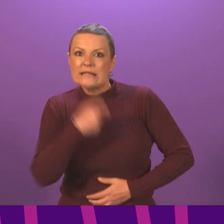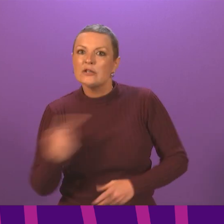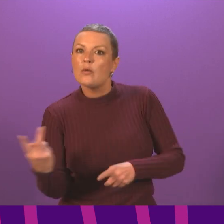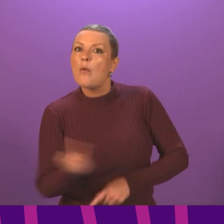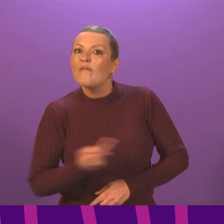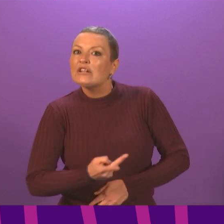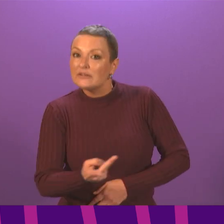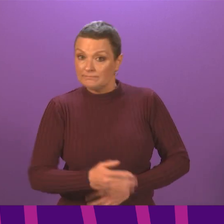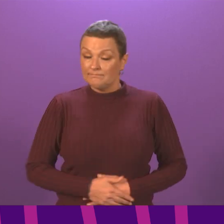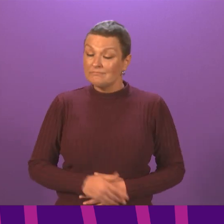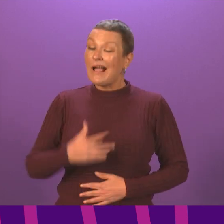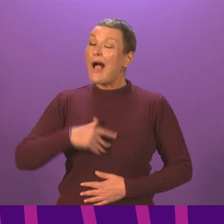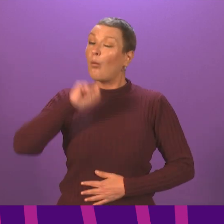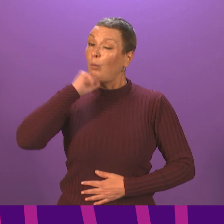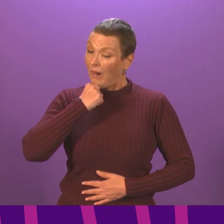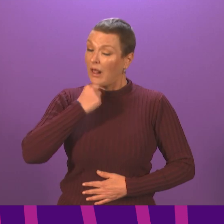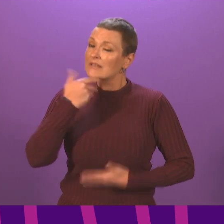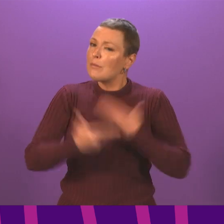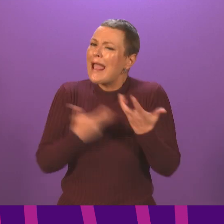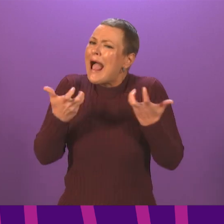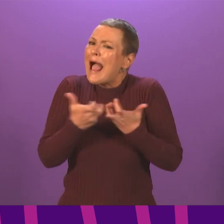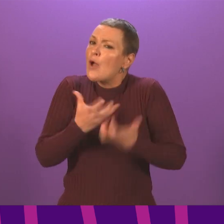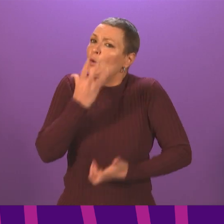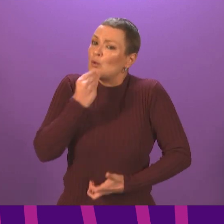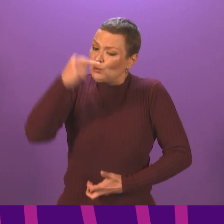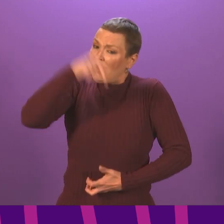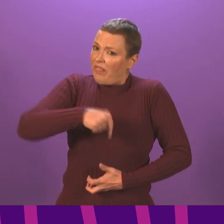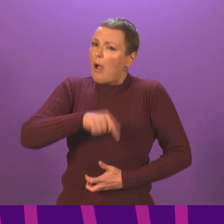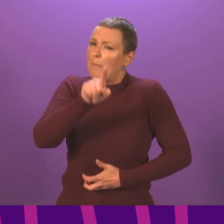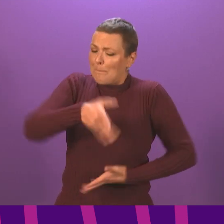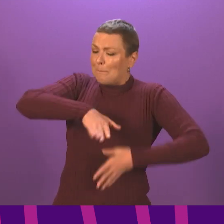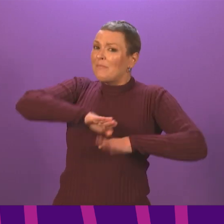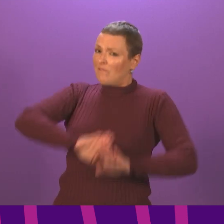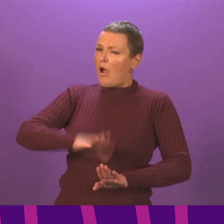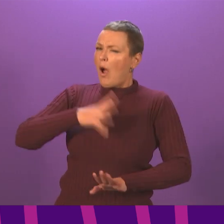I will come on to how we will use that capability, but I will first say a few words about the